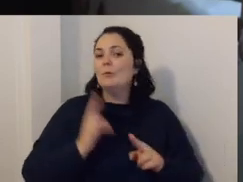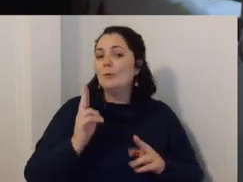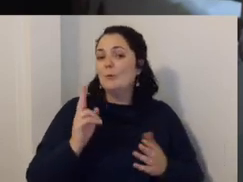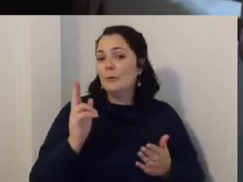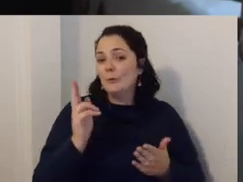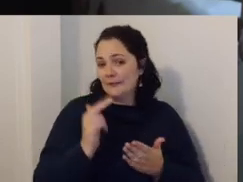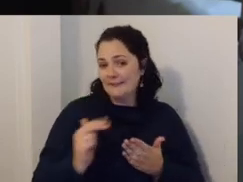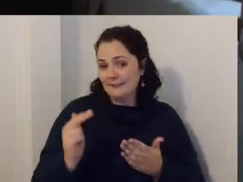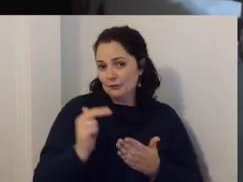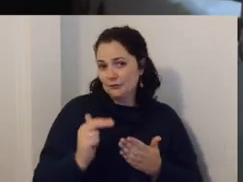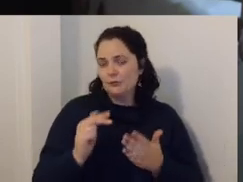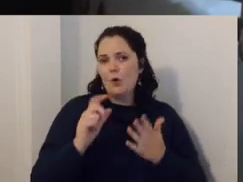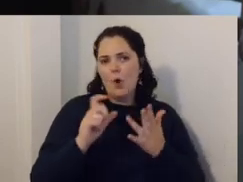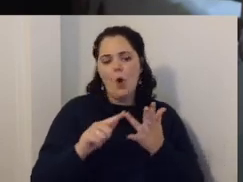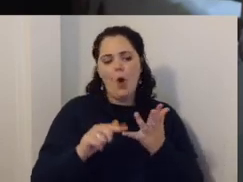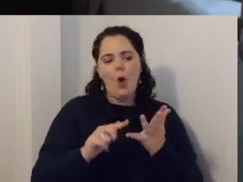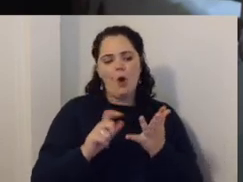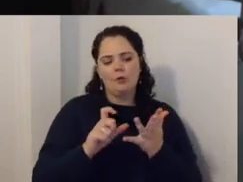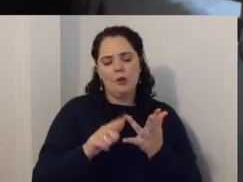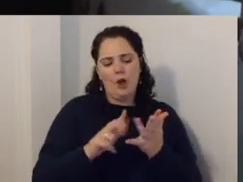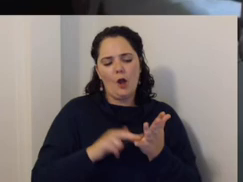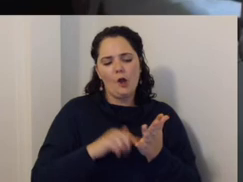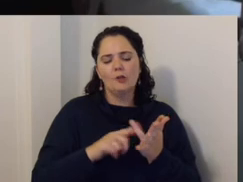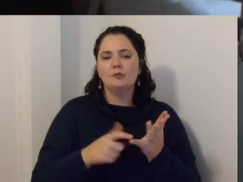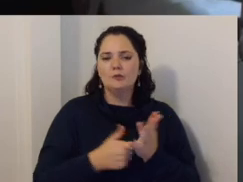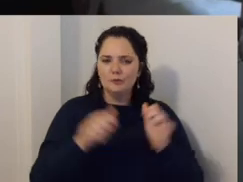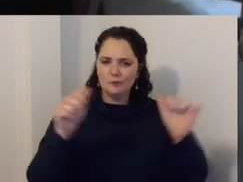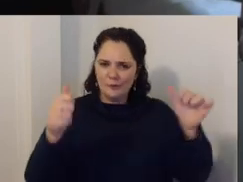quick contour sketch, let's keep it on the let's keep it on the models for now